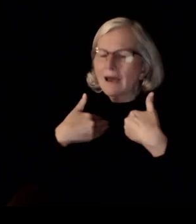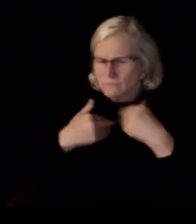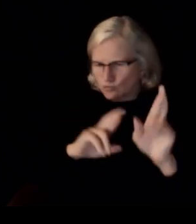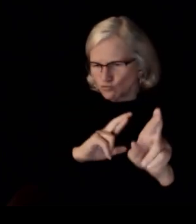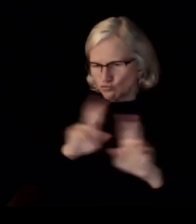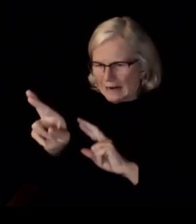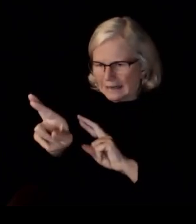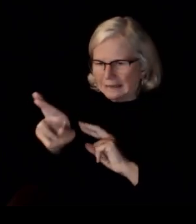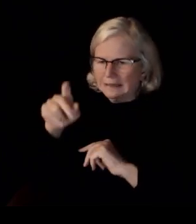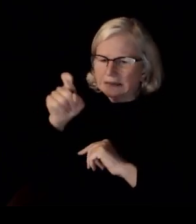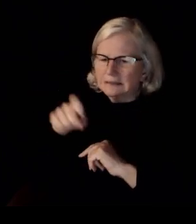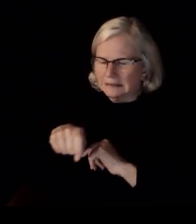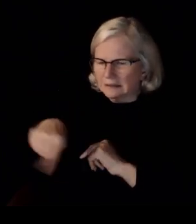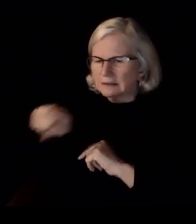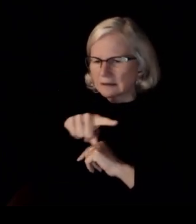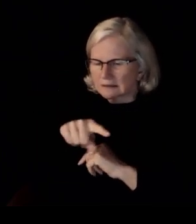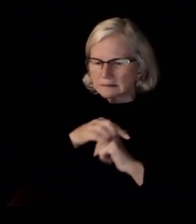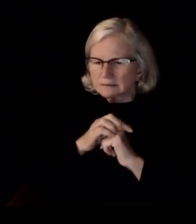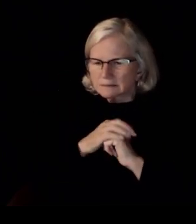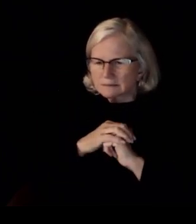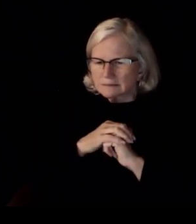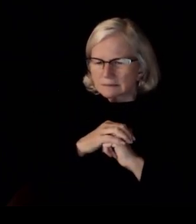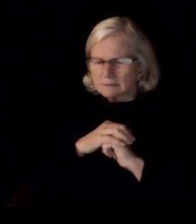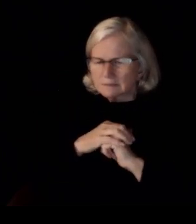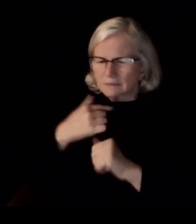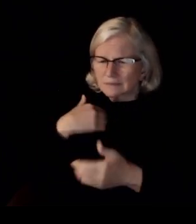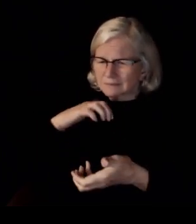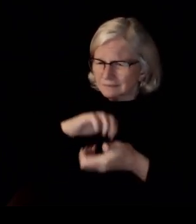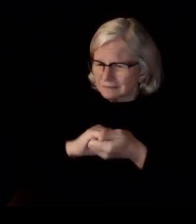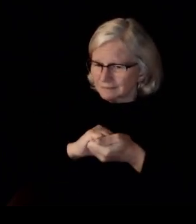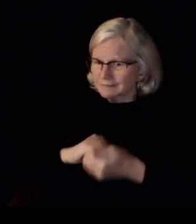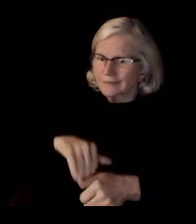work with vendors and our partnerships with Minnesota's corporate logistics sourcing and